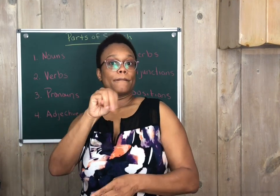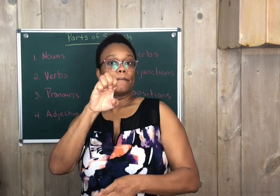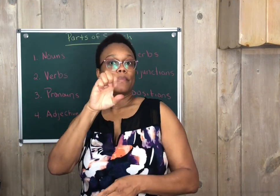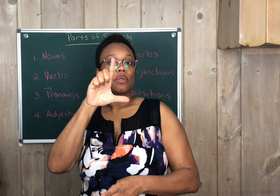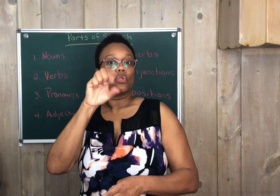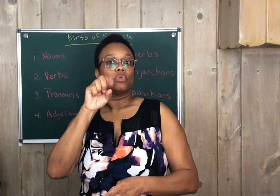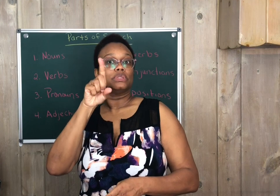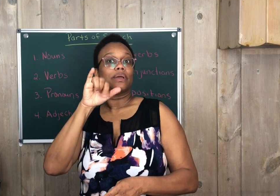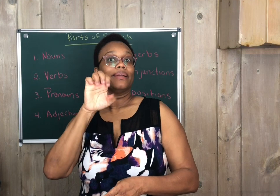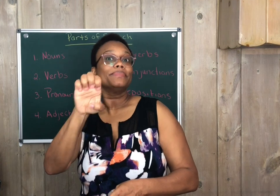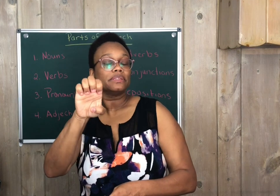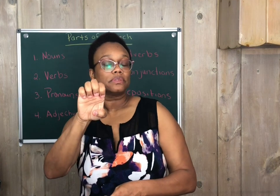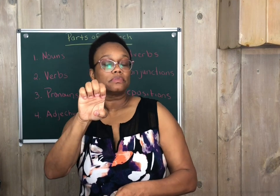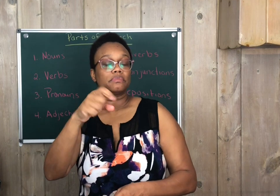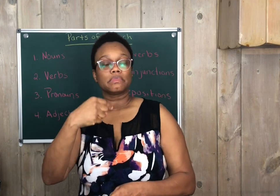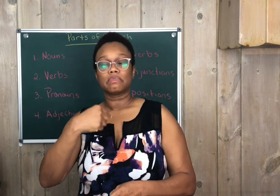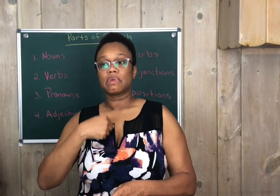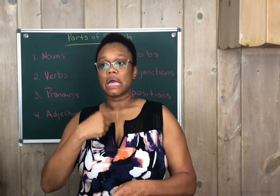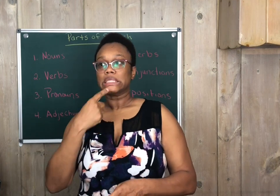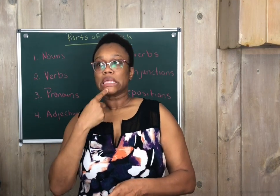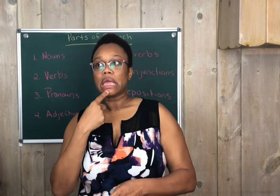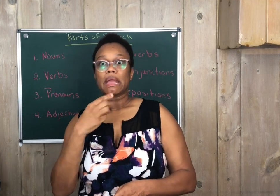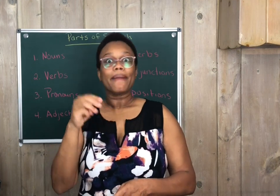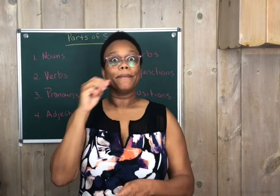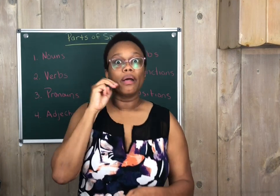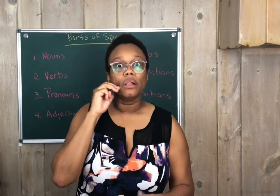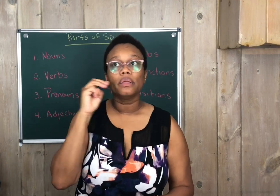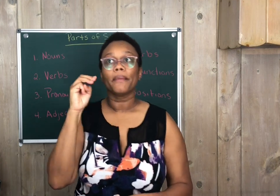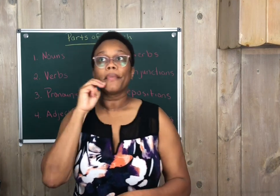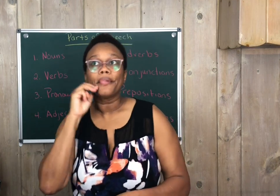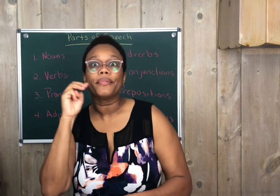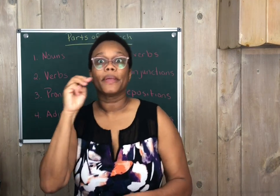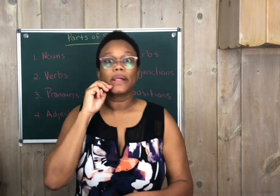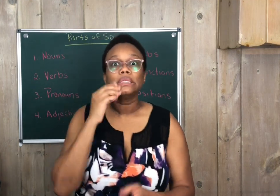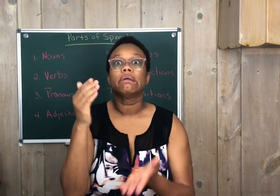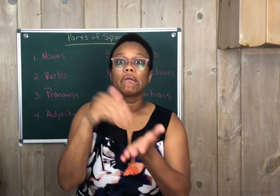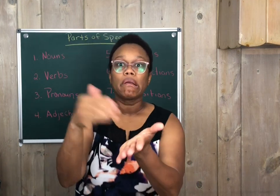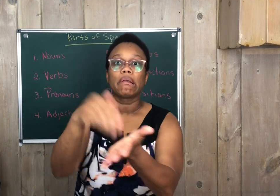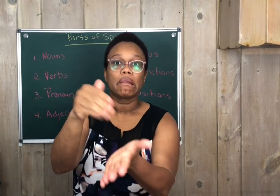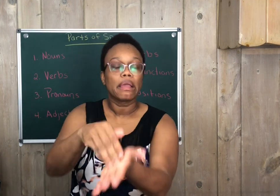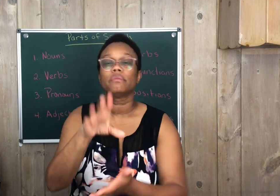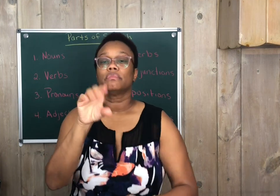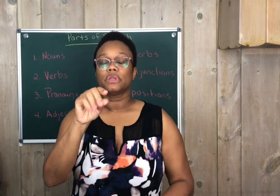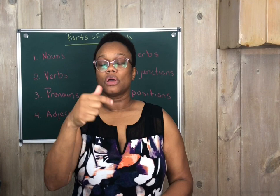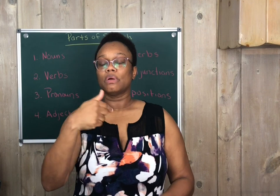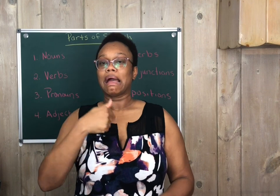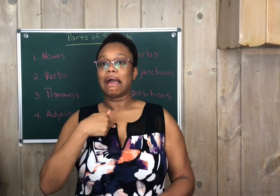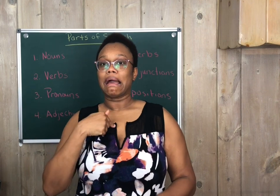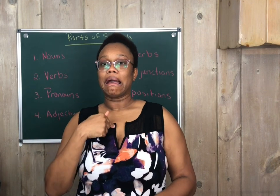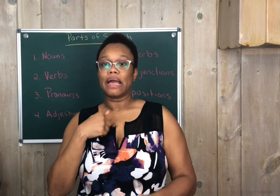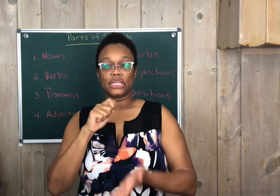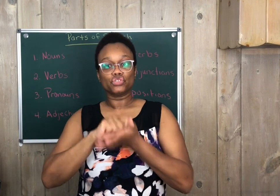My name is melody and I don't want to say melody. Melody. Melody melody again again again